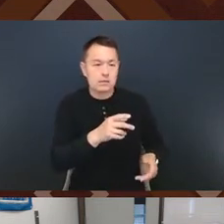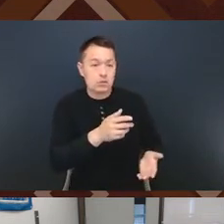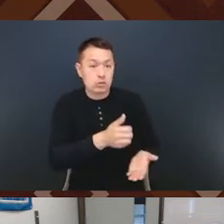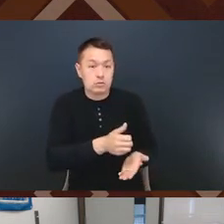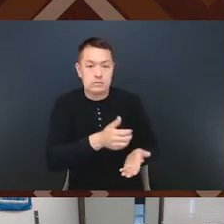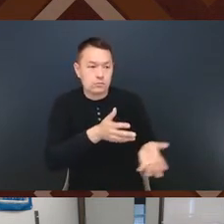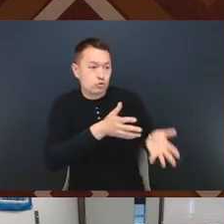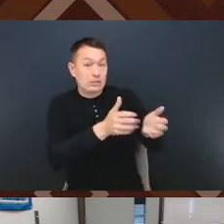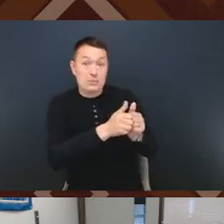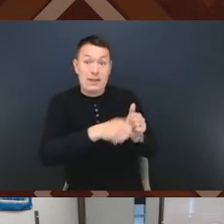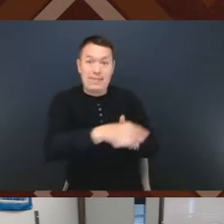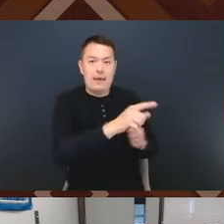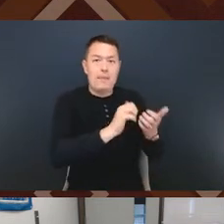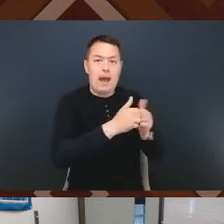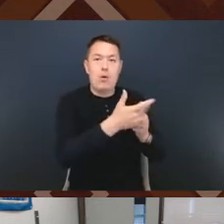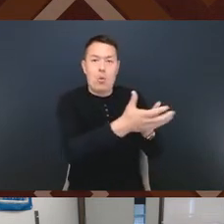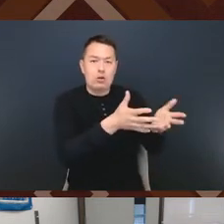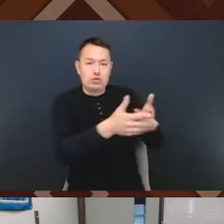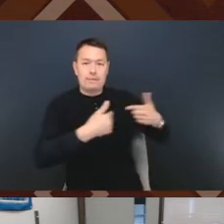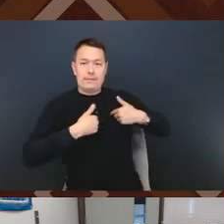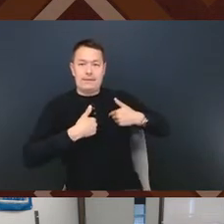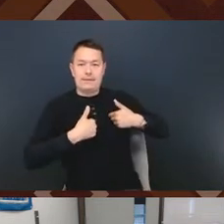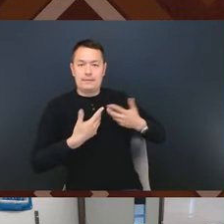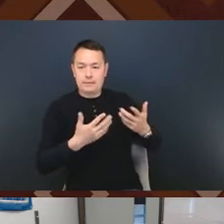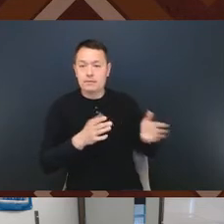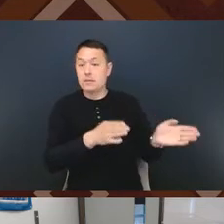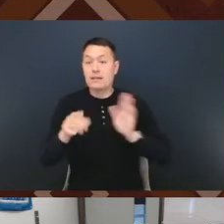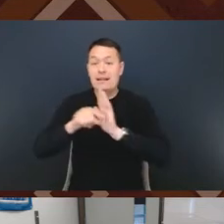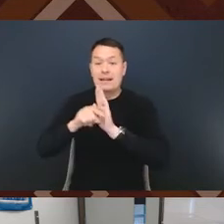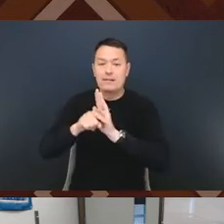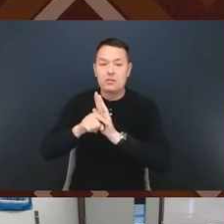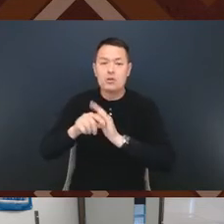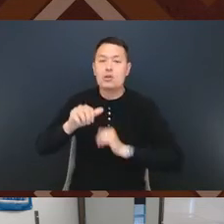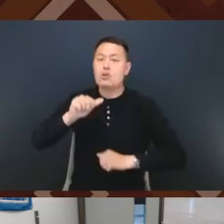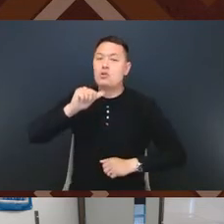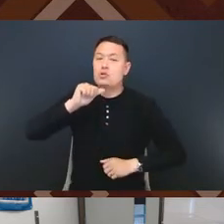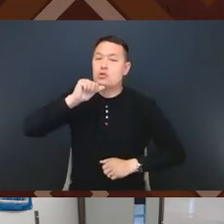The negative golden rule says don't treat other people how you don't want to be treated.